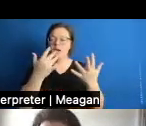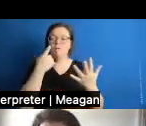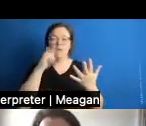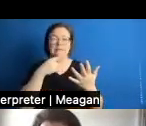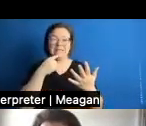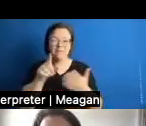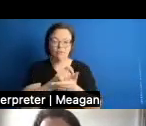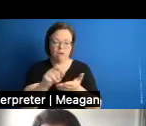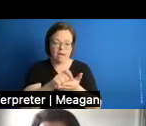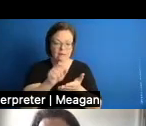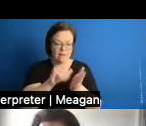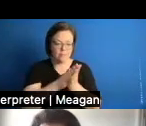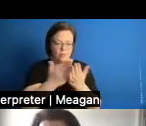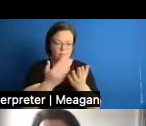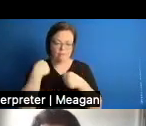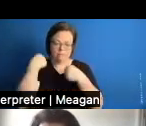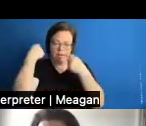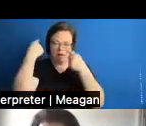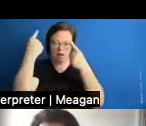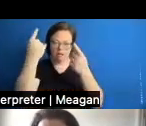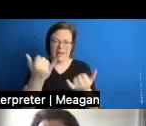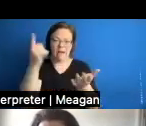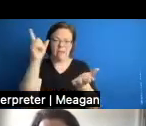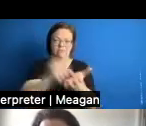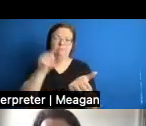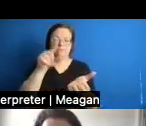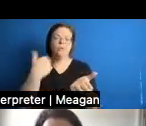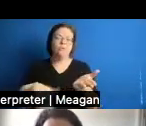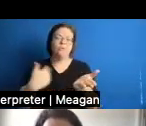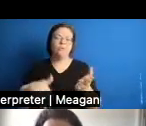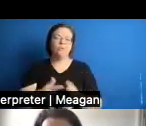that book I feel like for so long, and now it's here in the world. It's outstanding.